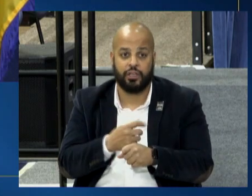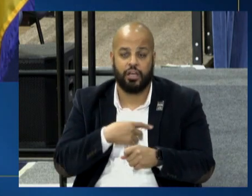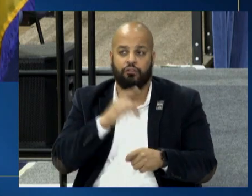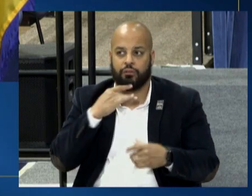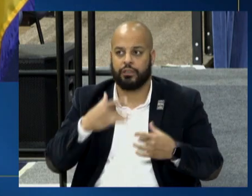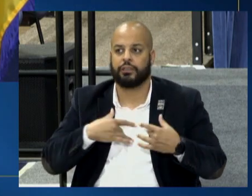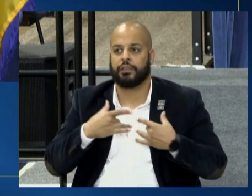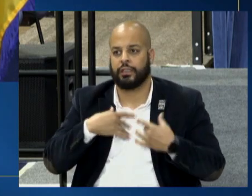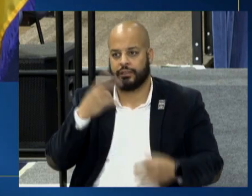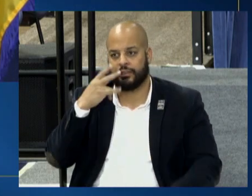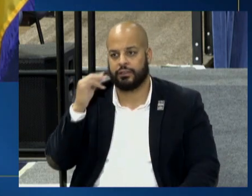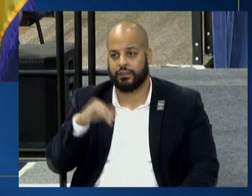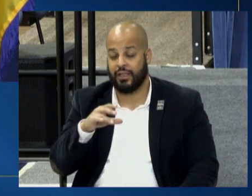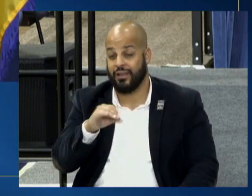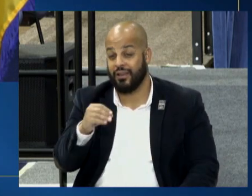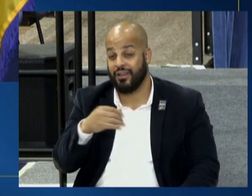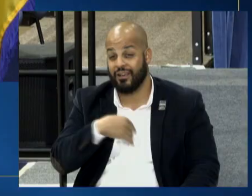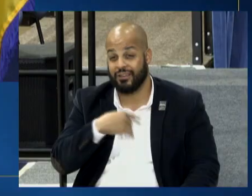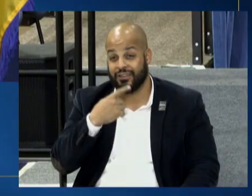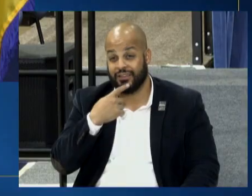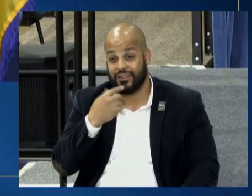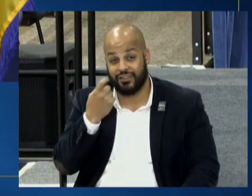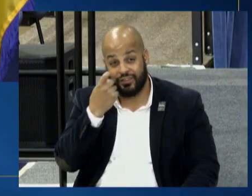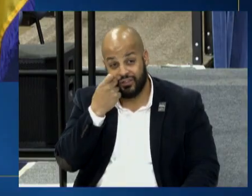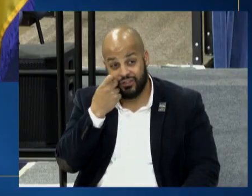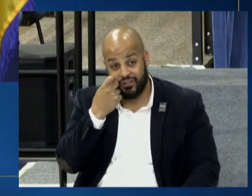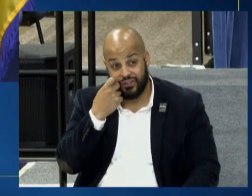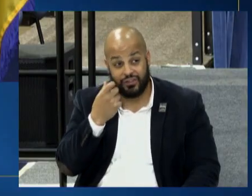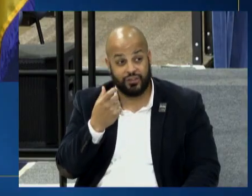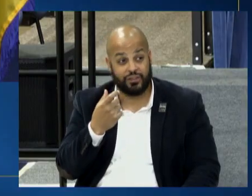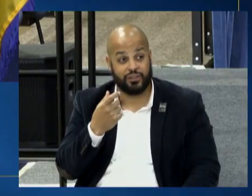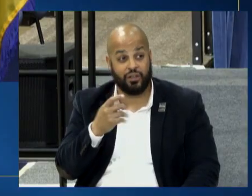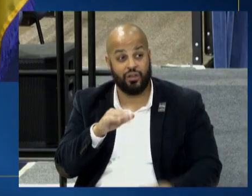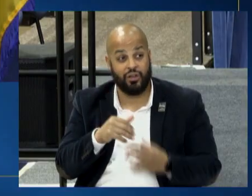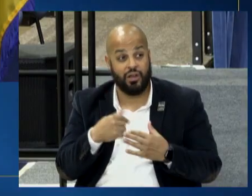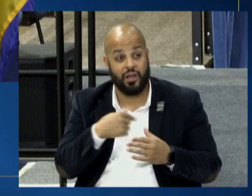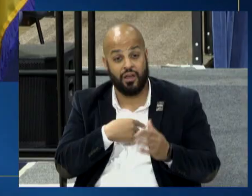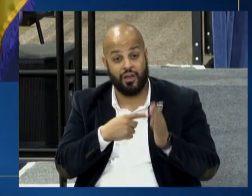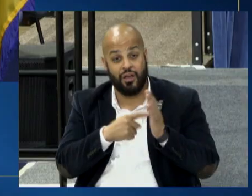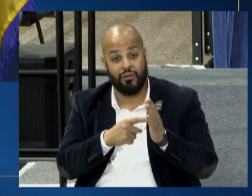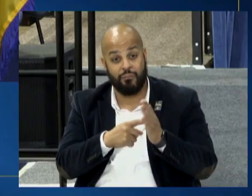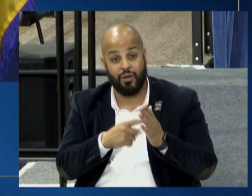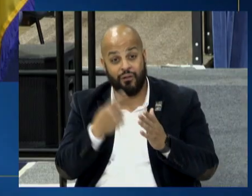And as I said earlier, the ultimate goal of EOM and all of our models is to expand or incorporate